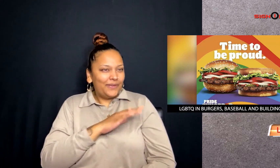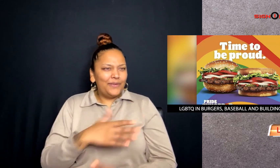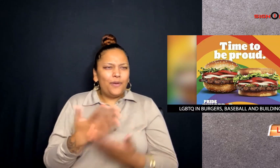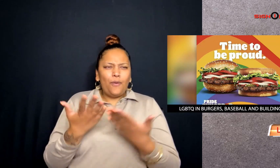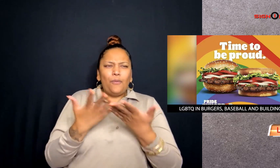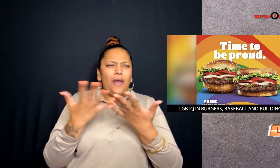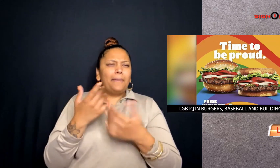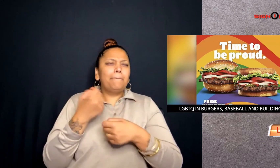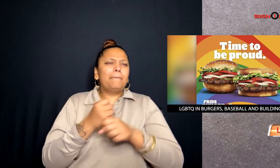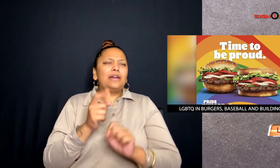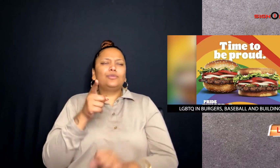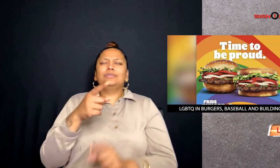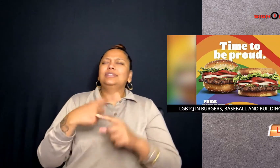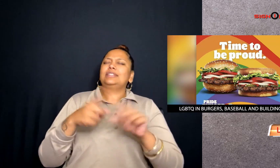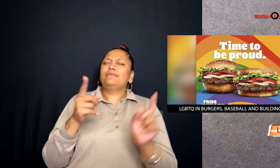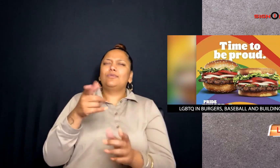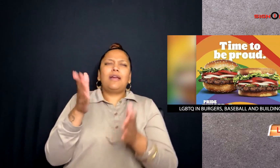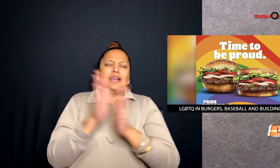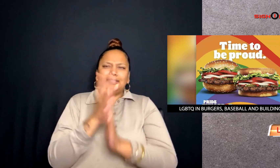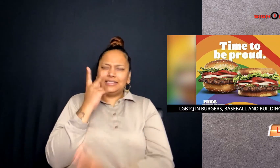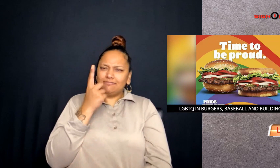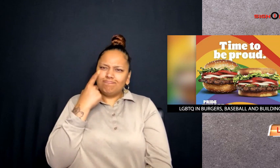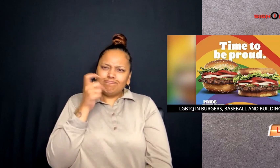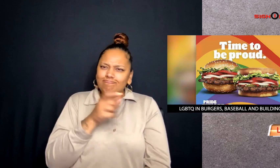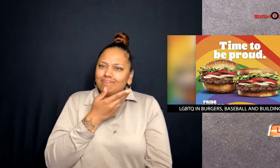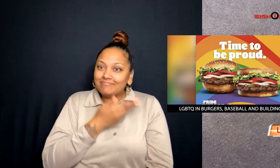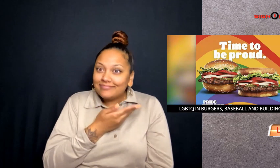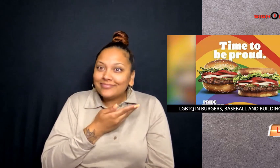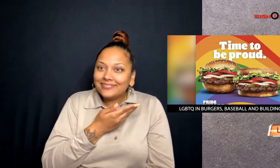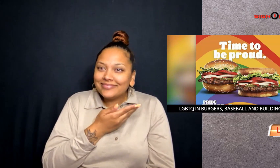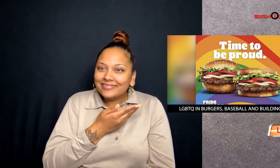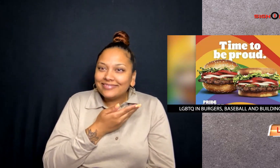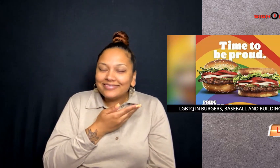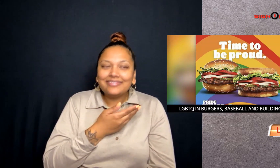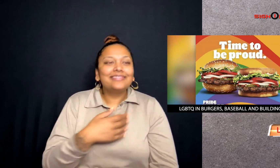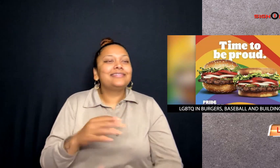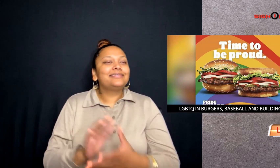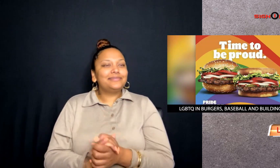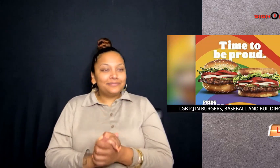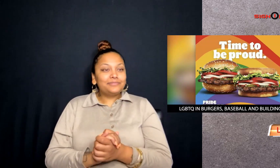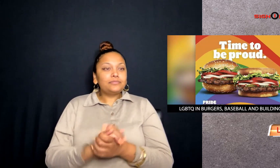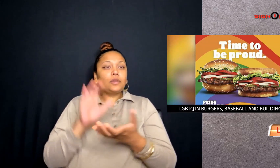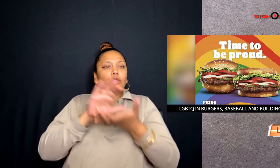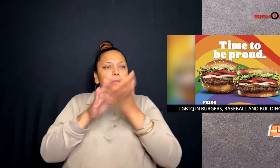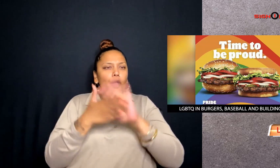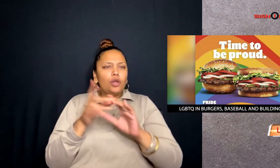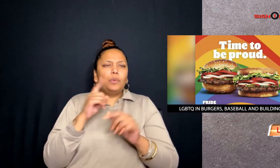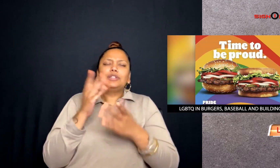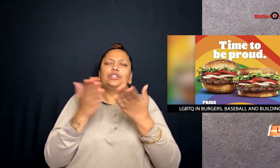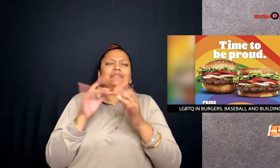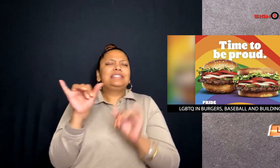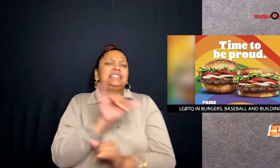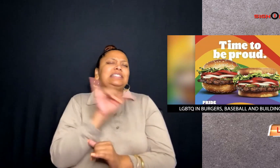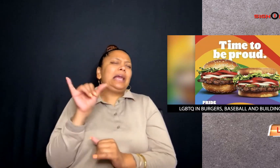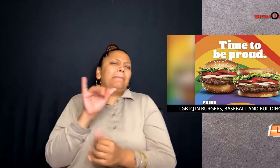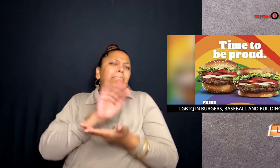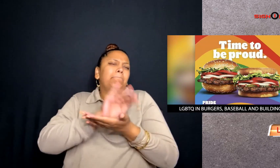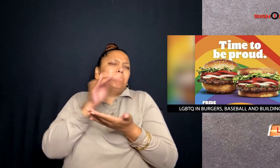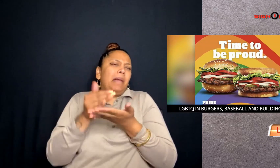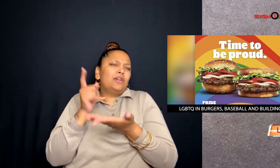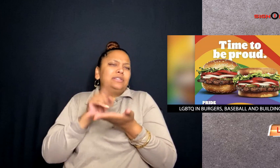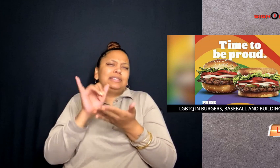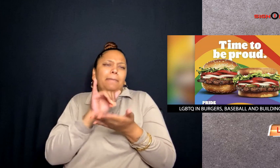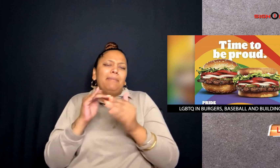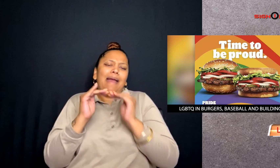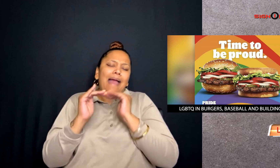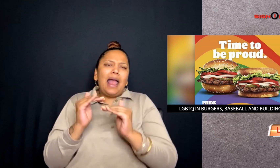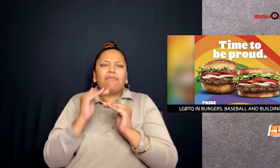pretty cool so what makes it different you ask